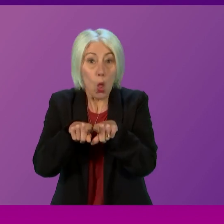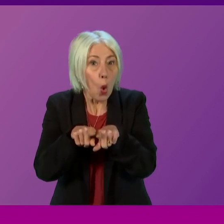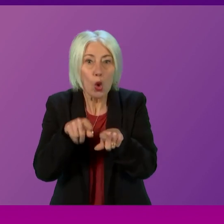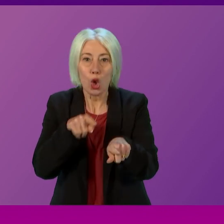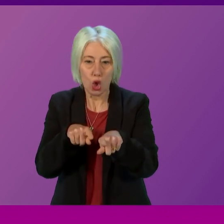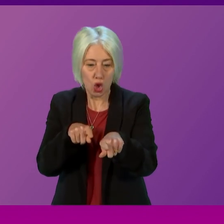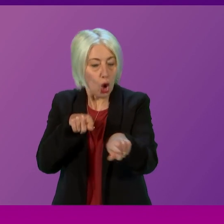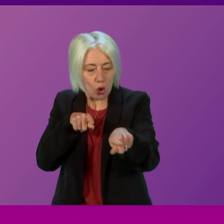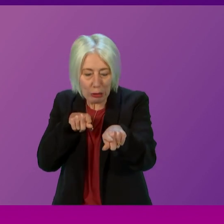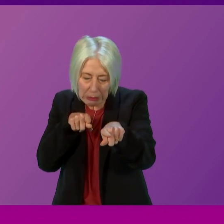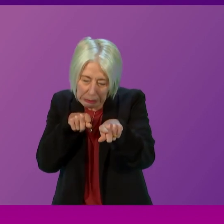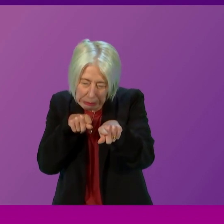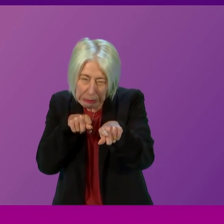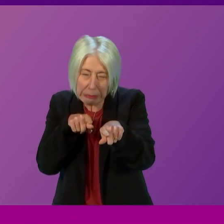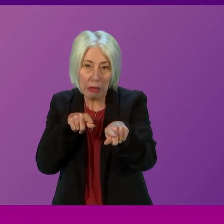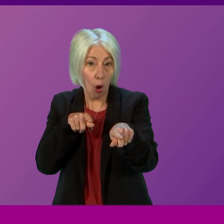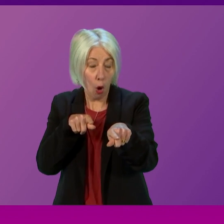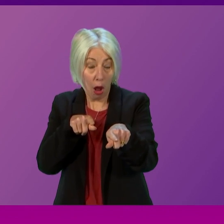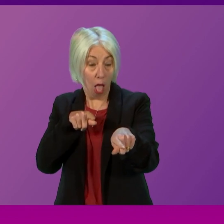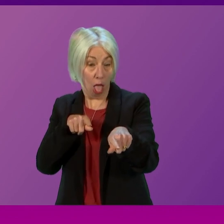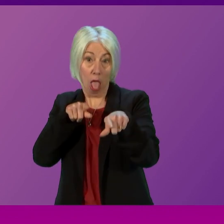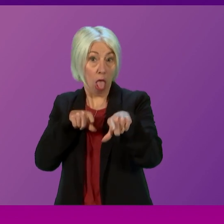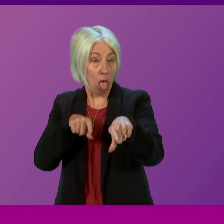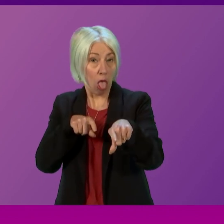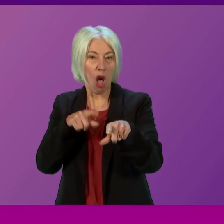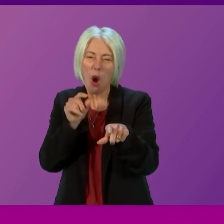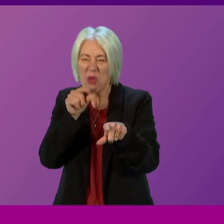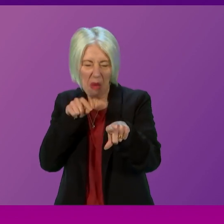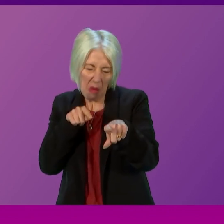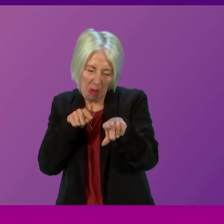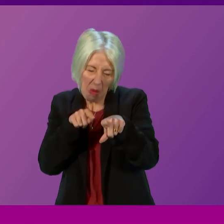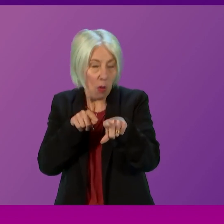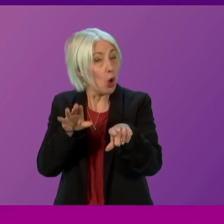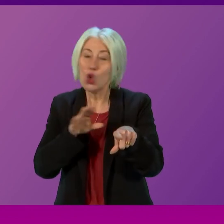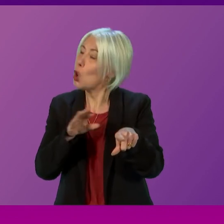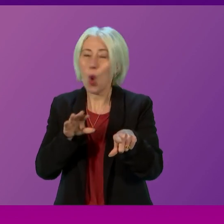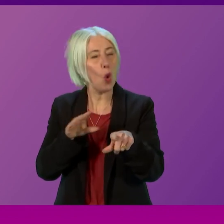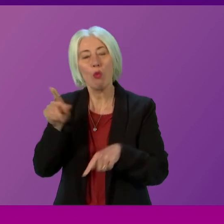narrow it a little or make some modest progress. No—Nicola Sturgeon wanted